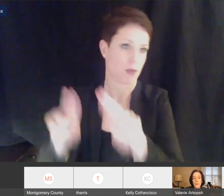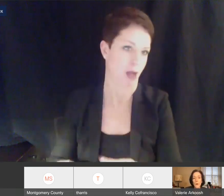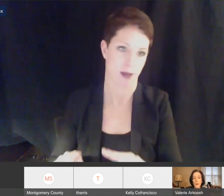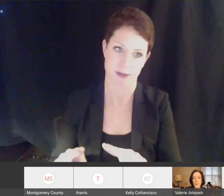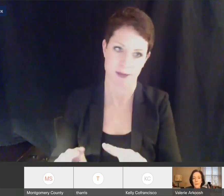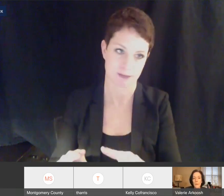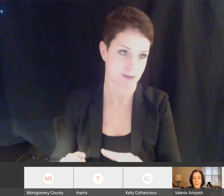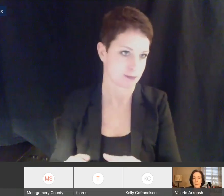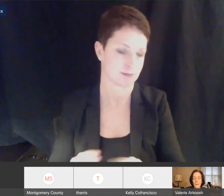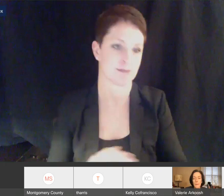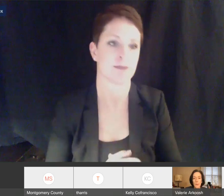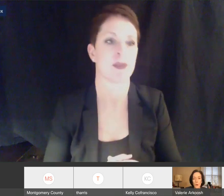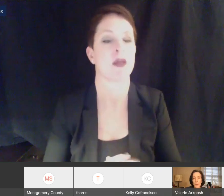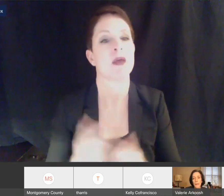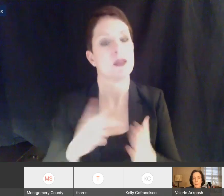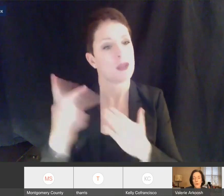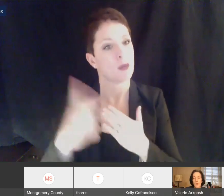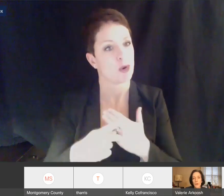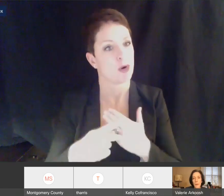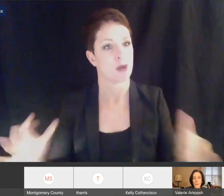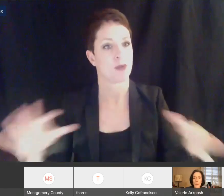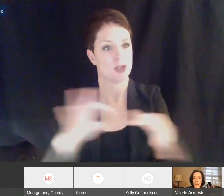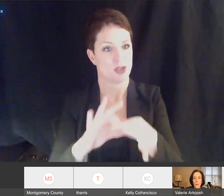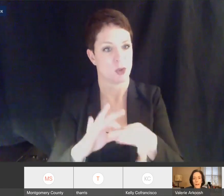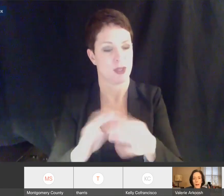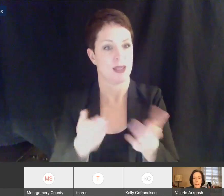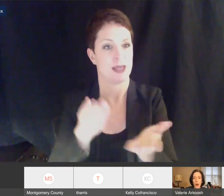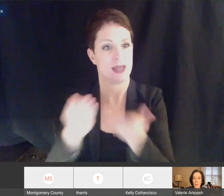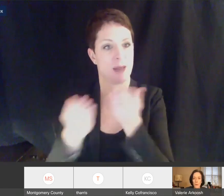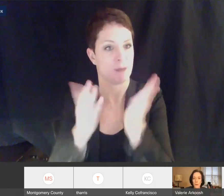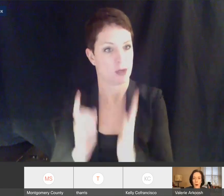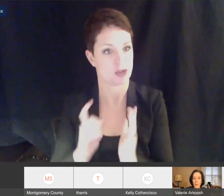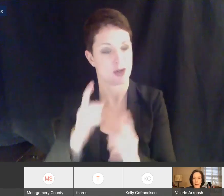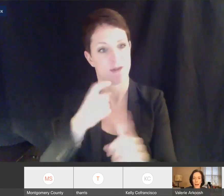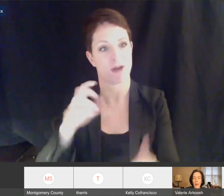This program is being jointly administered by the Montgomery County Commerce Department